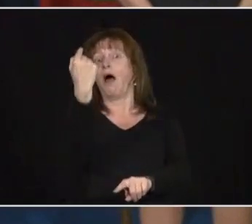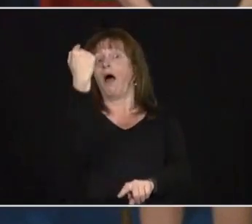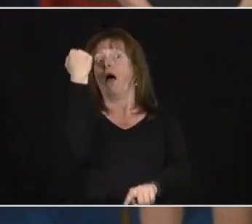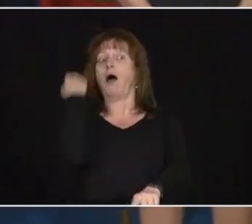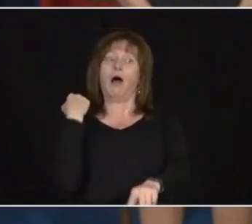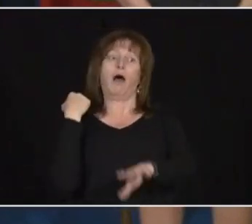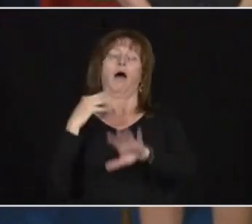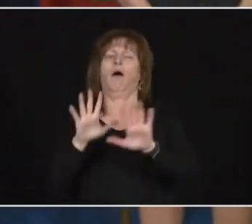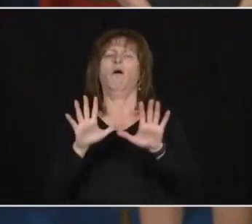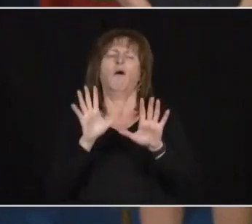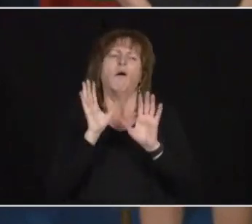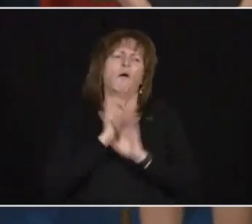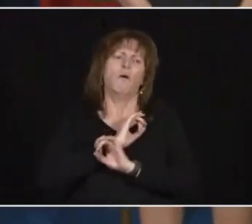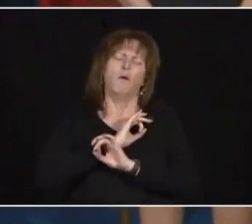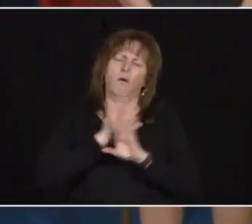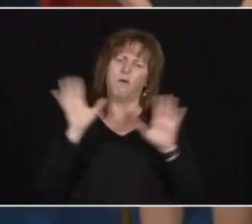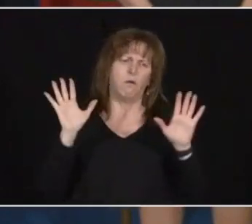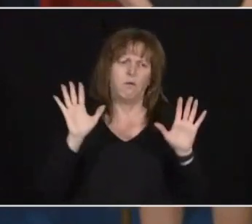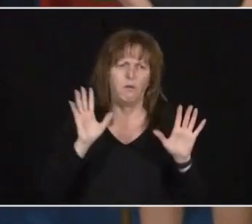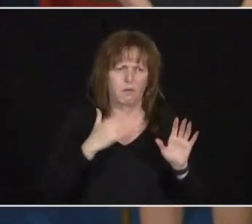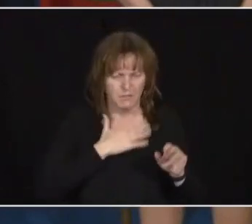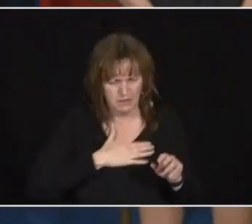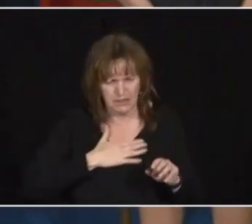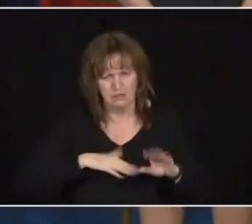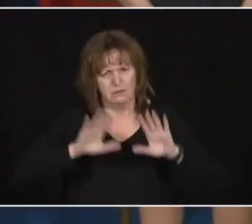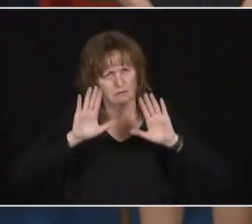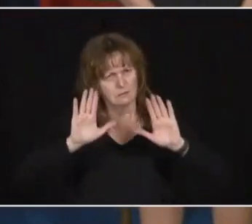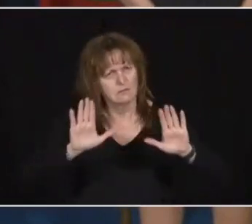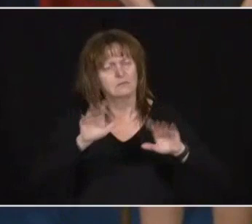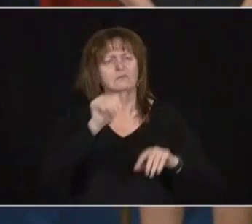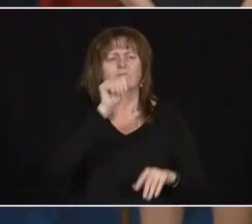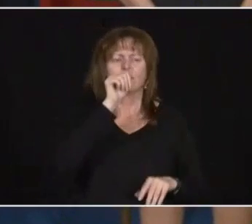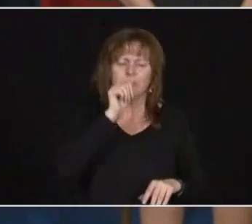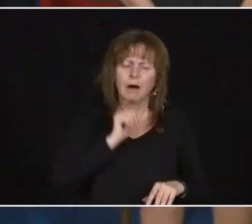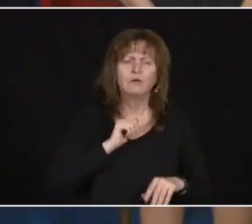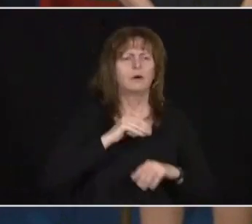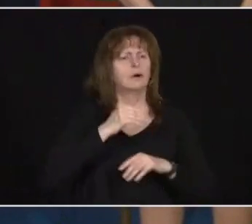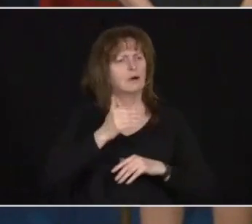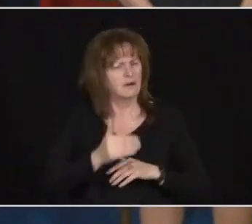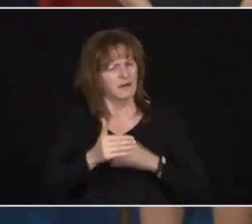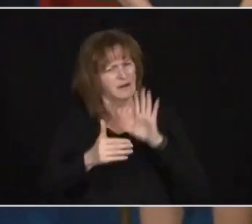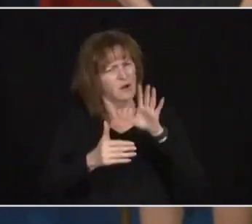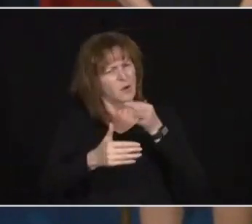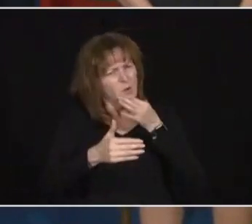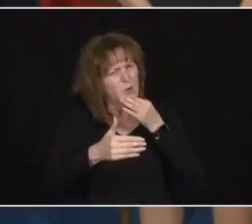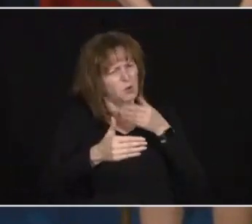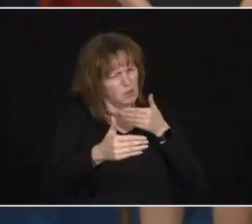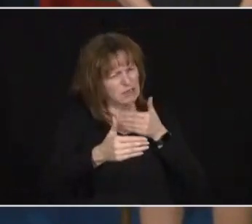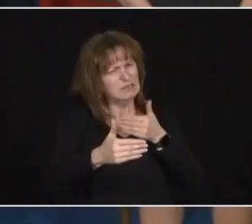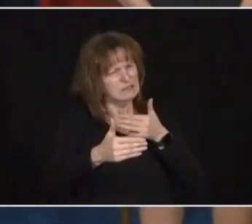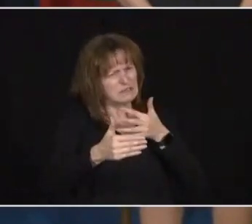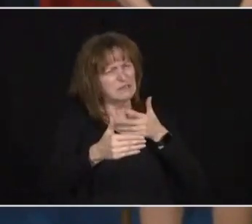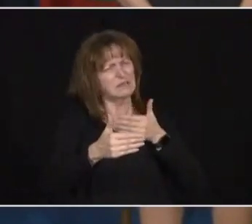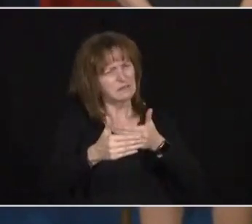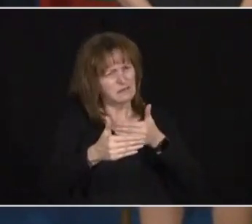All the way back to the beginning and start over again. Folks, please have some patience. We're getting there.